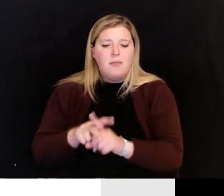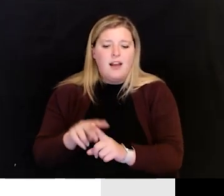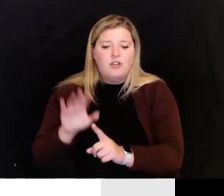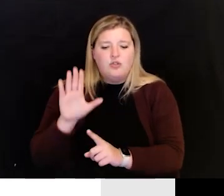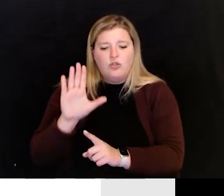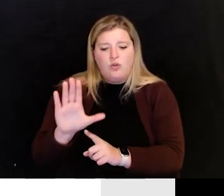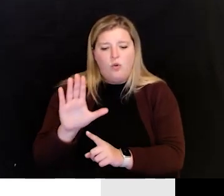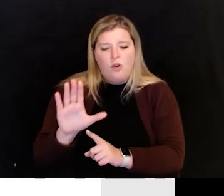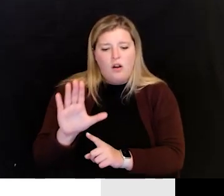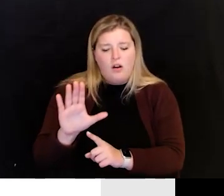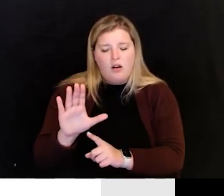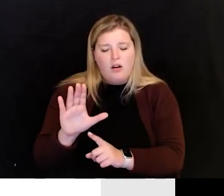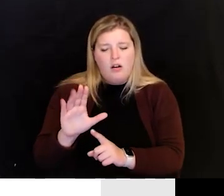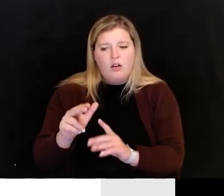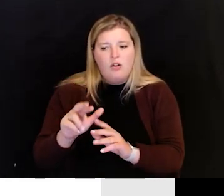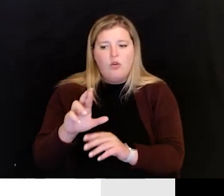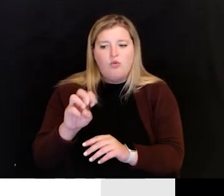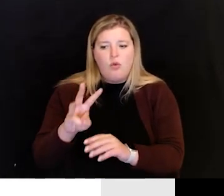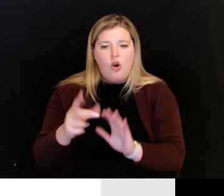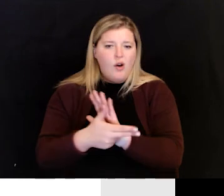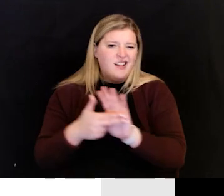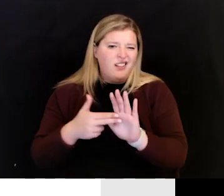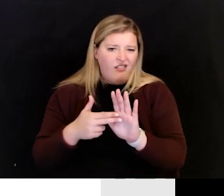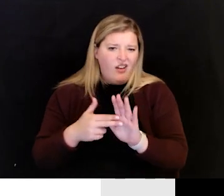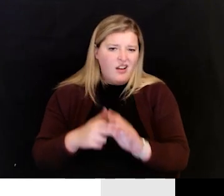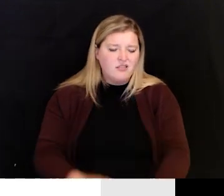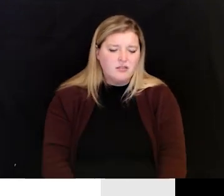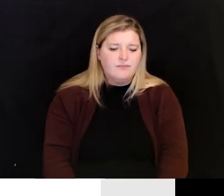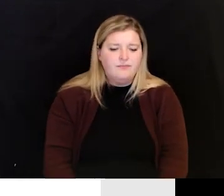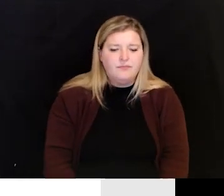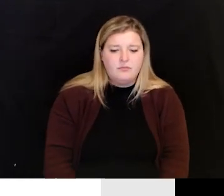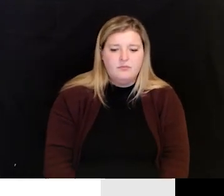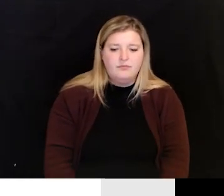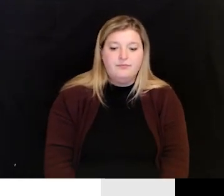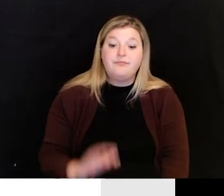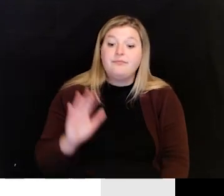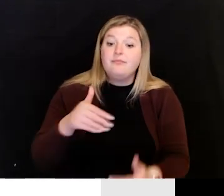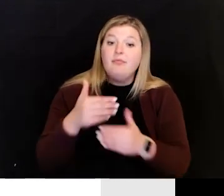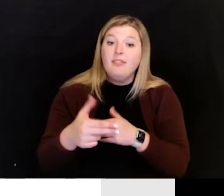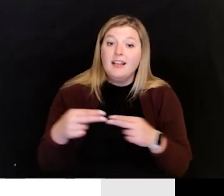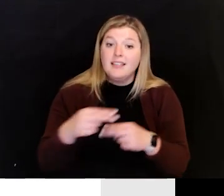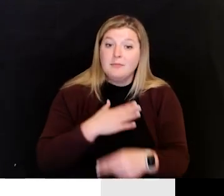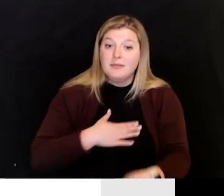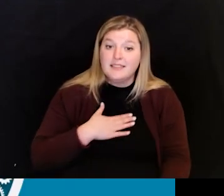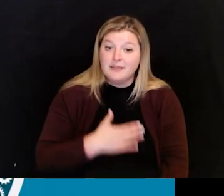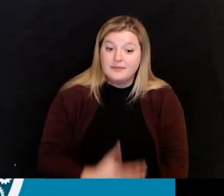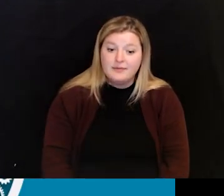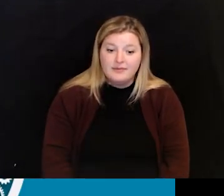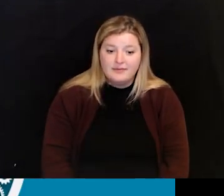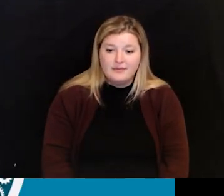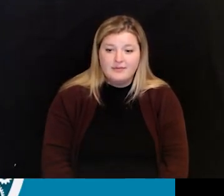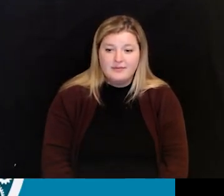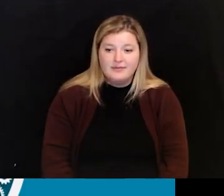and you'll be in good shape. Next slide, please. And I think it's time to hand it to Joan.